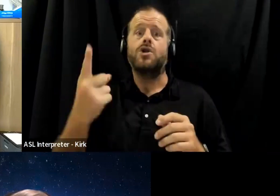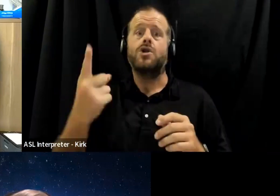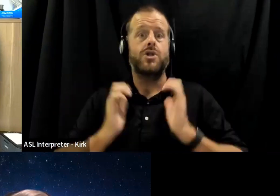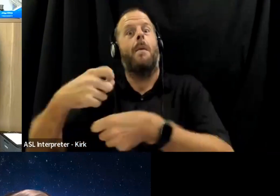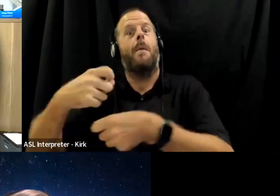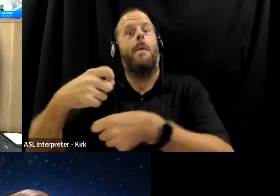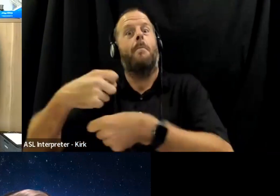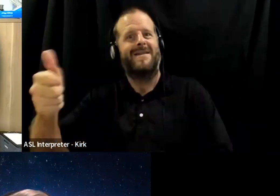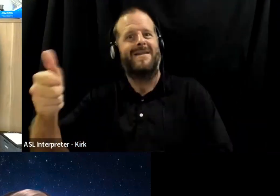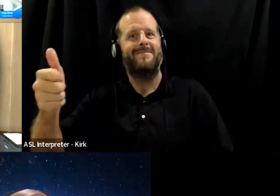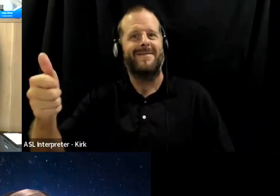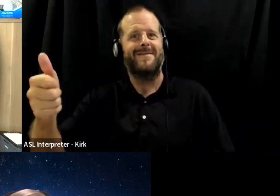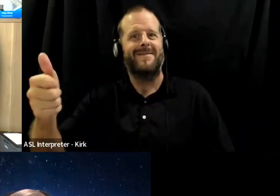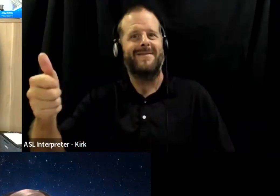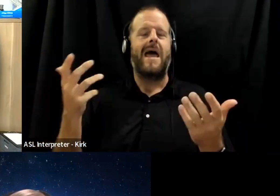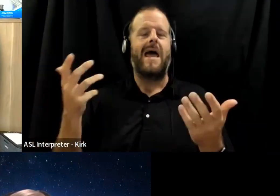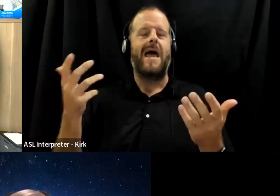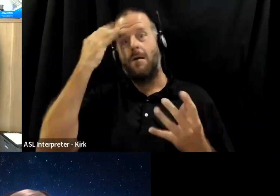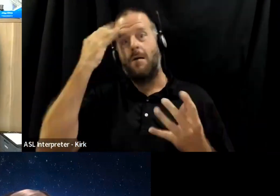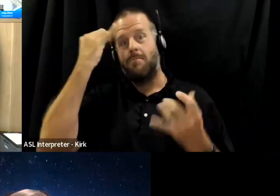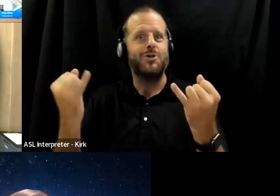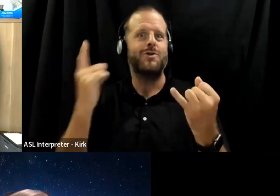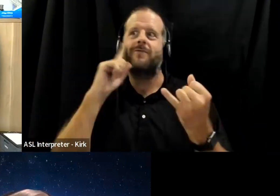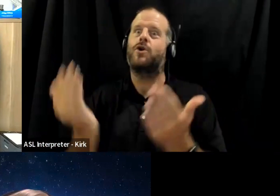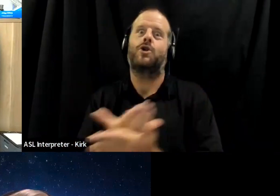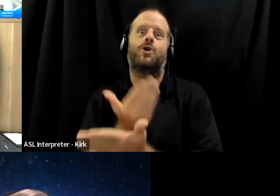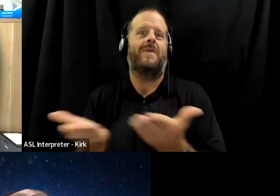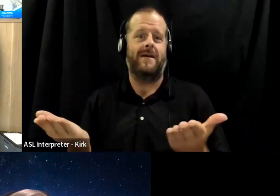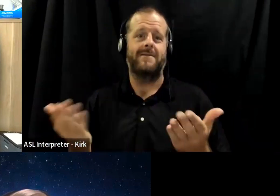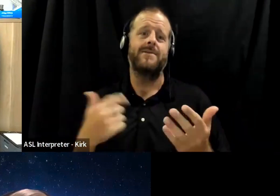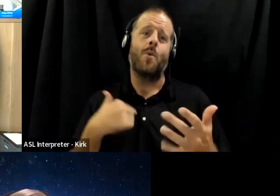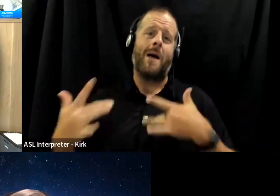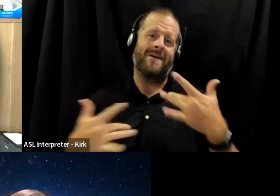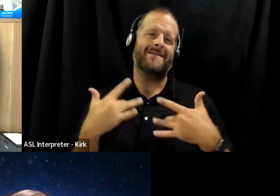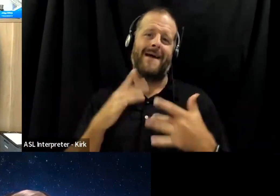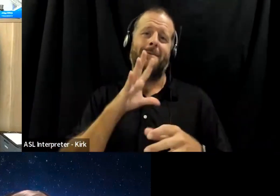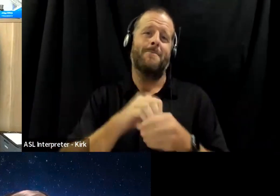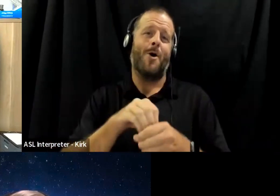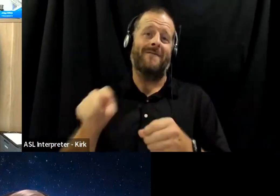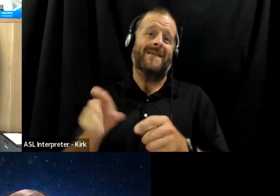and imaginers of those kinds of things. And so I'm really excited to be part of this field and part of this presentation.